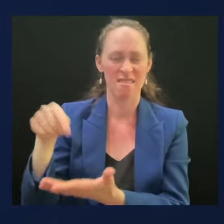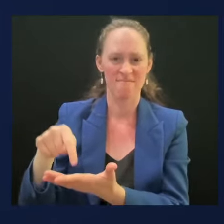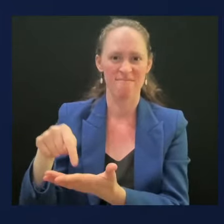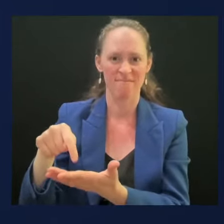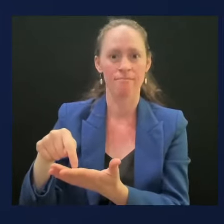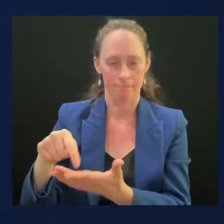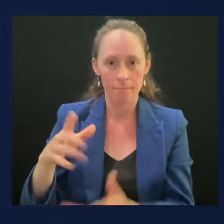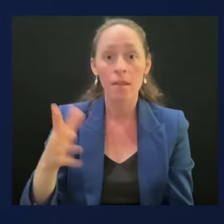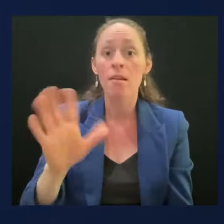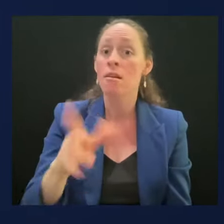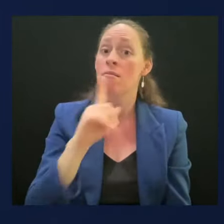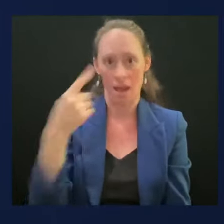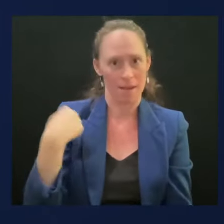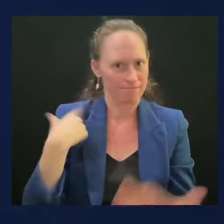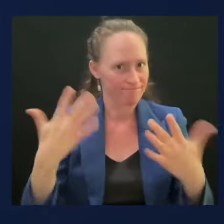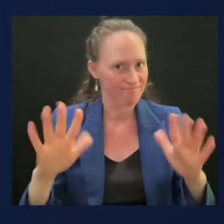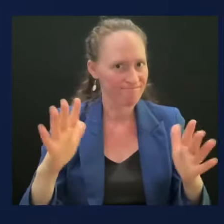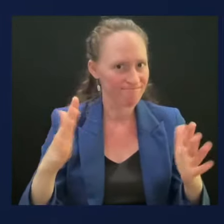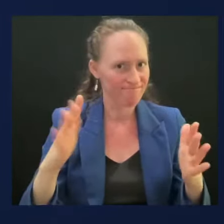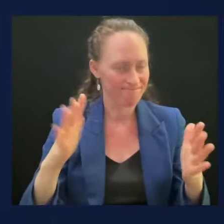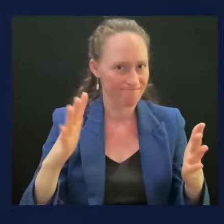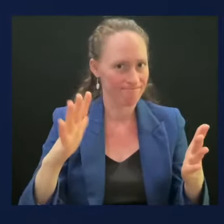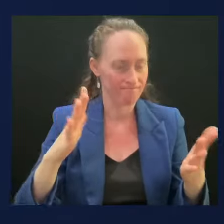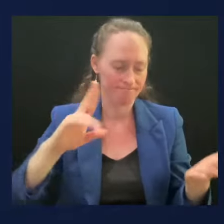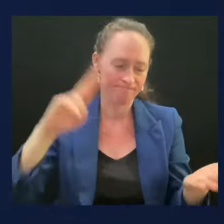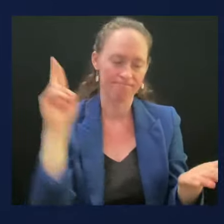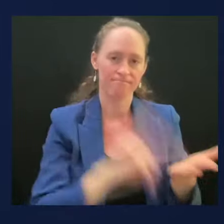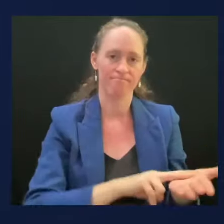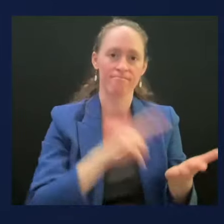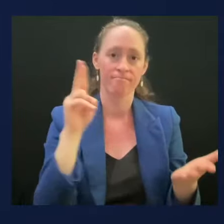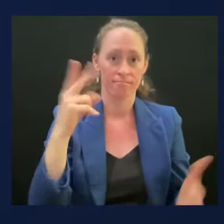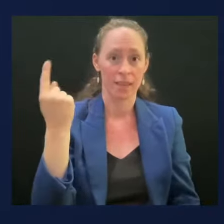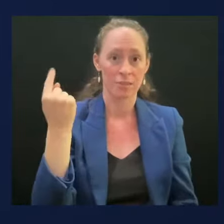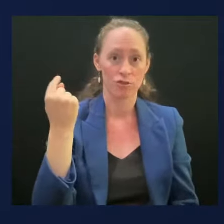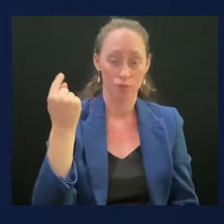I handed the pen to his daughter, Brielle.